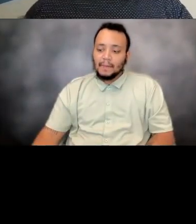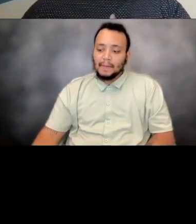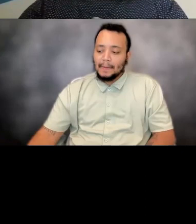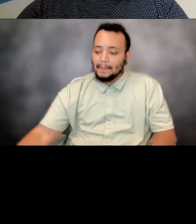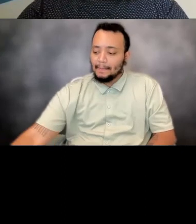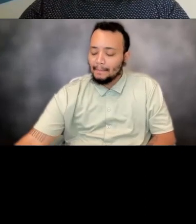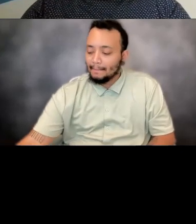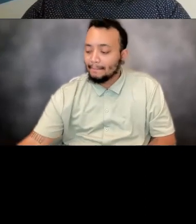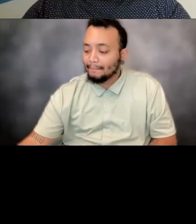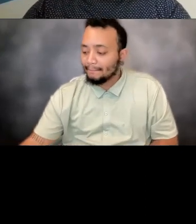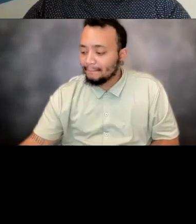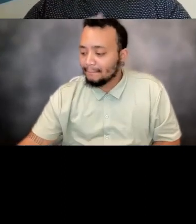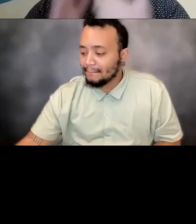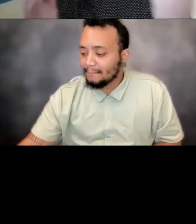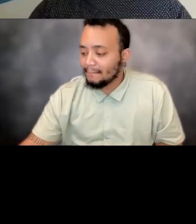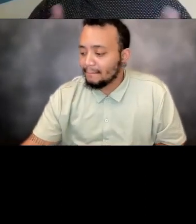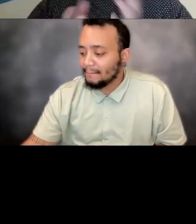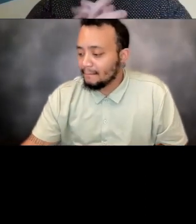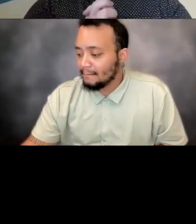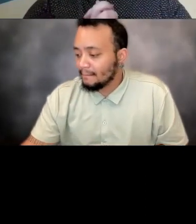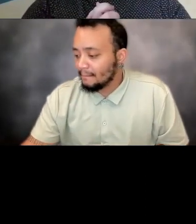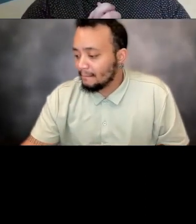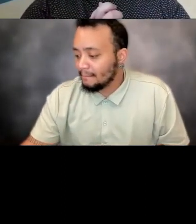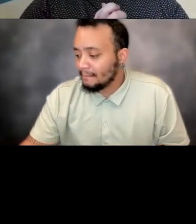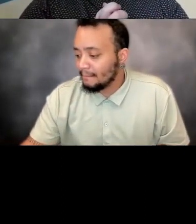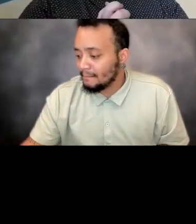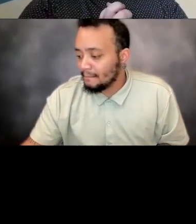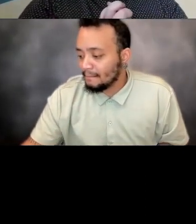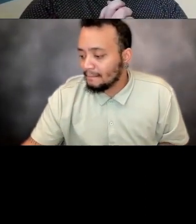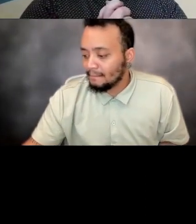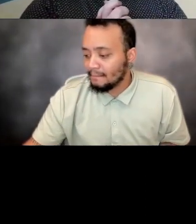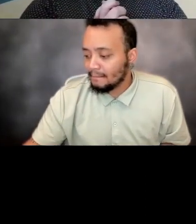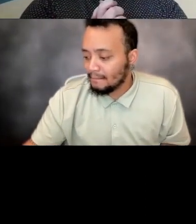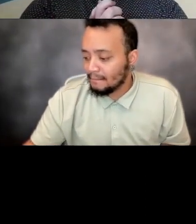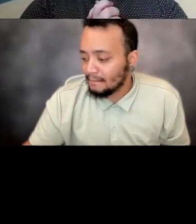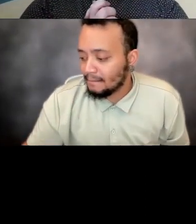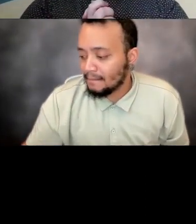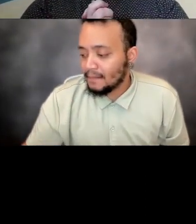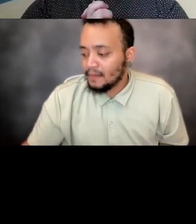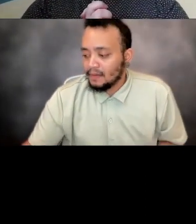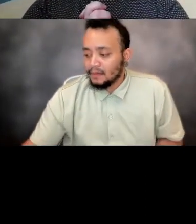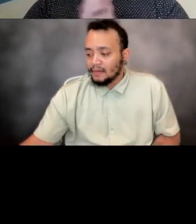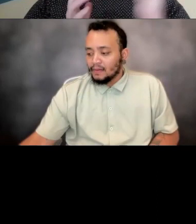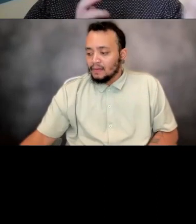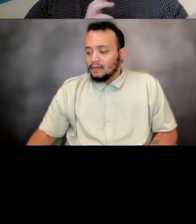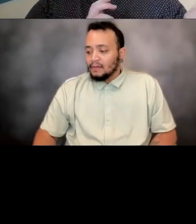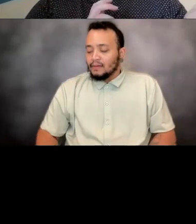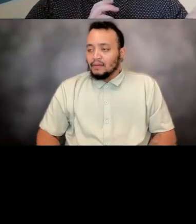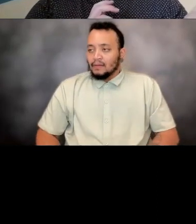We also asked folks, do you have a disability? And so